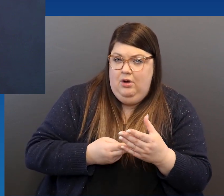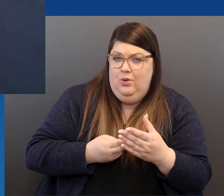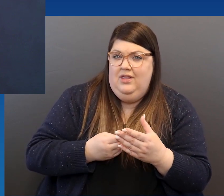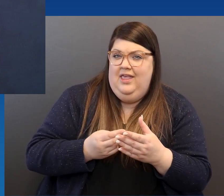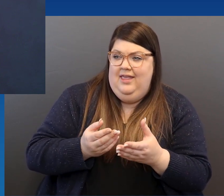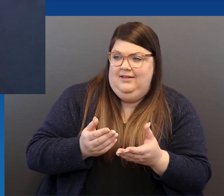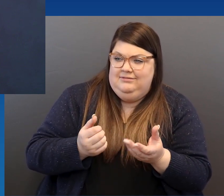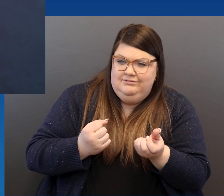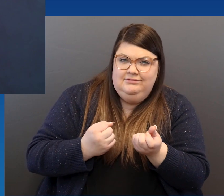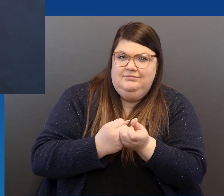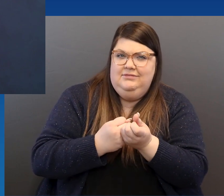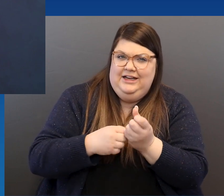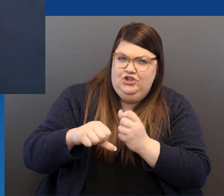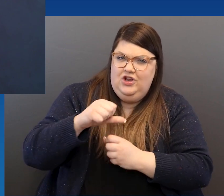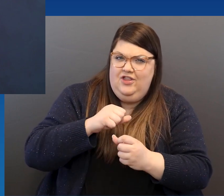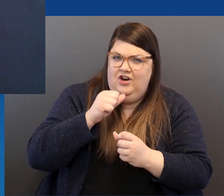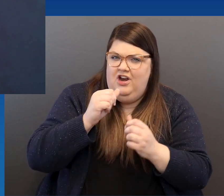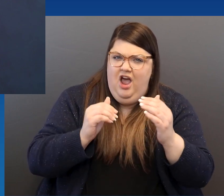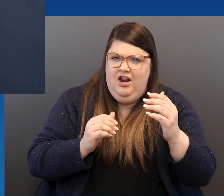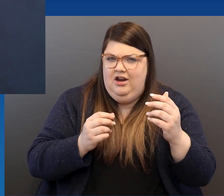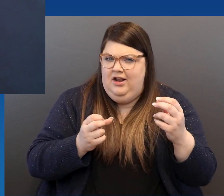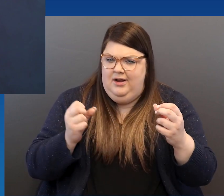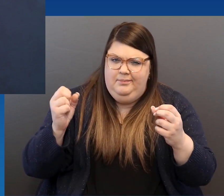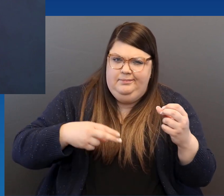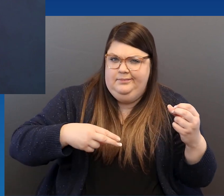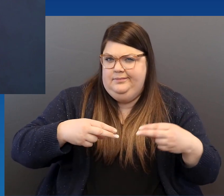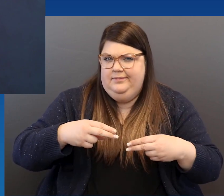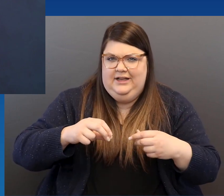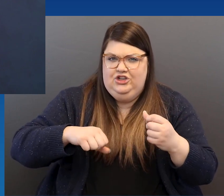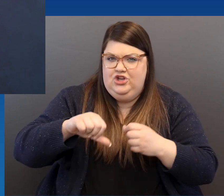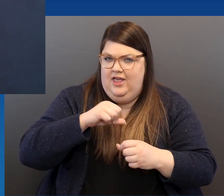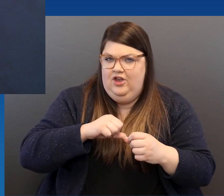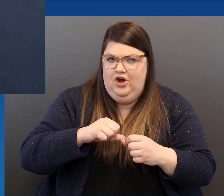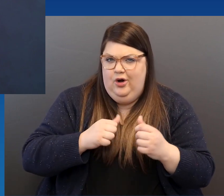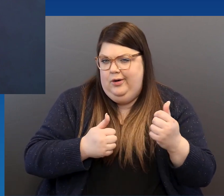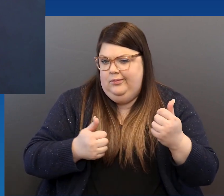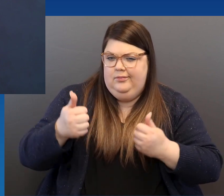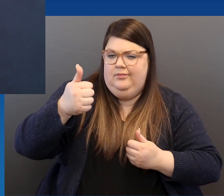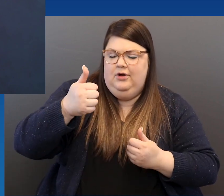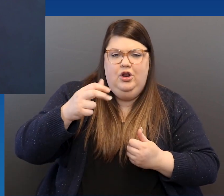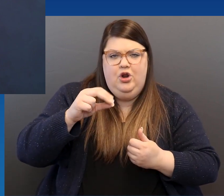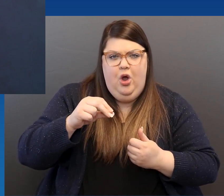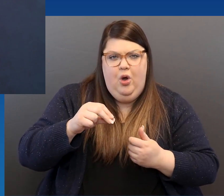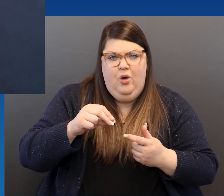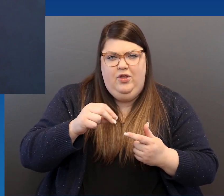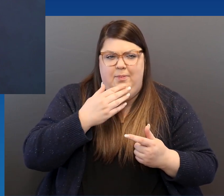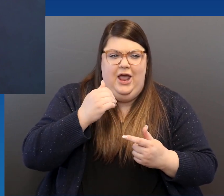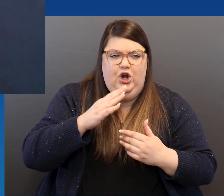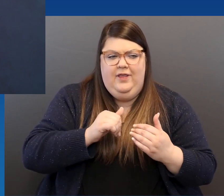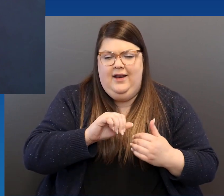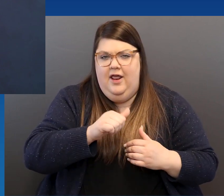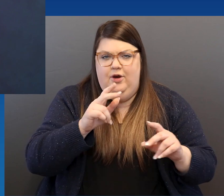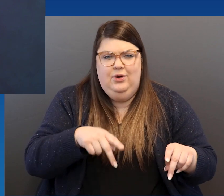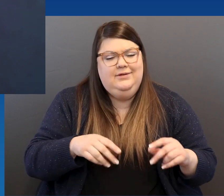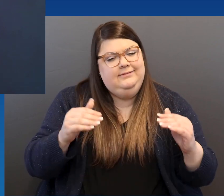It's not like one person is above the other person and they mean more, they are better than the other person. You guys are equal.